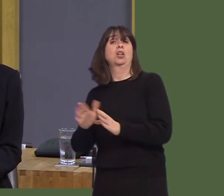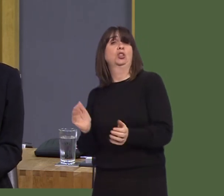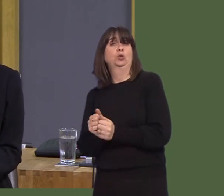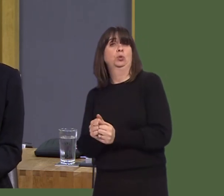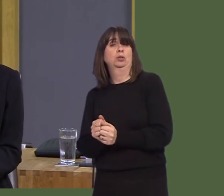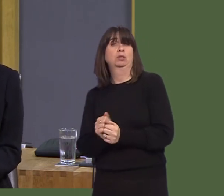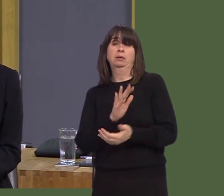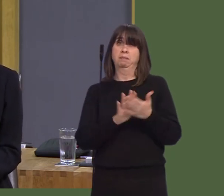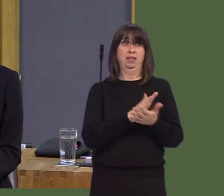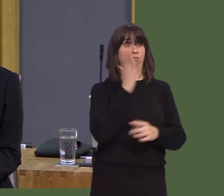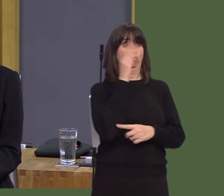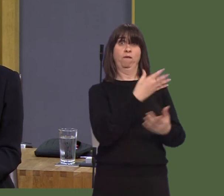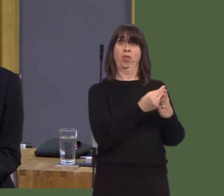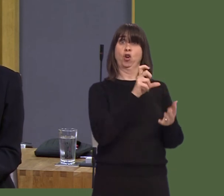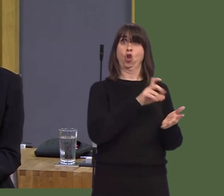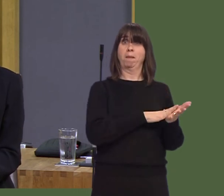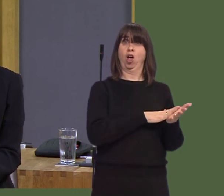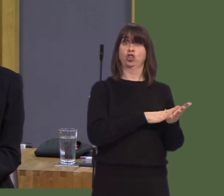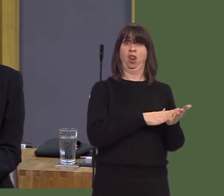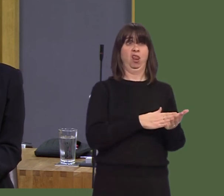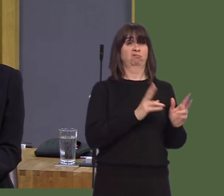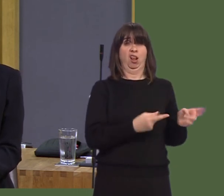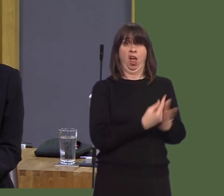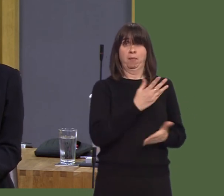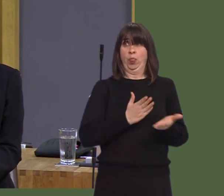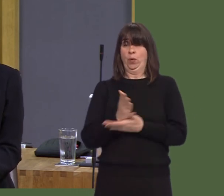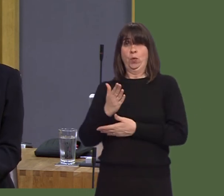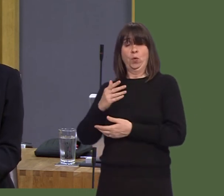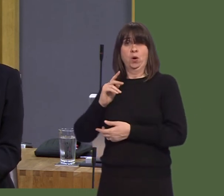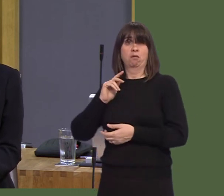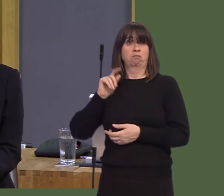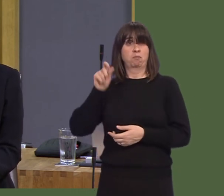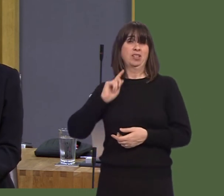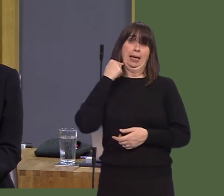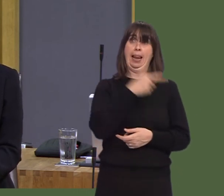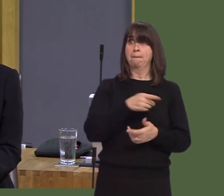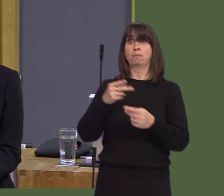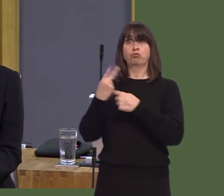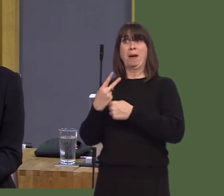can be increased by being more open and transparent, just as in Hywel Dda we had problems only